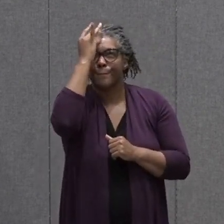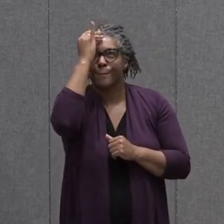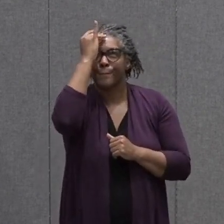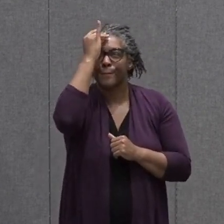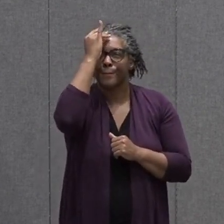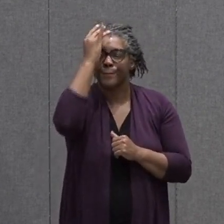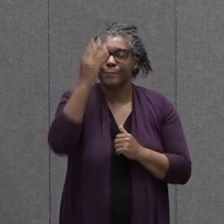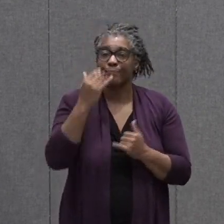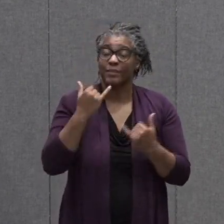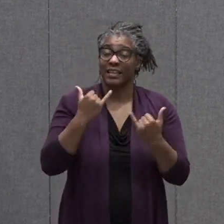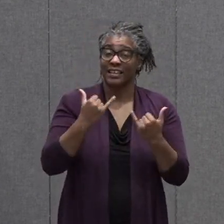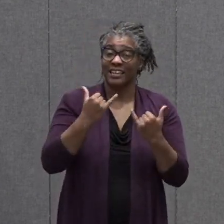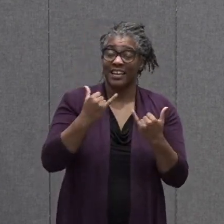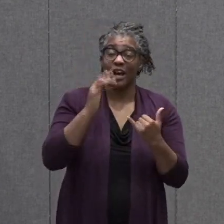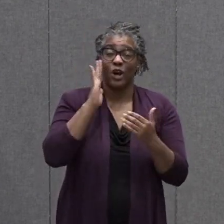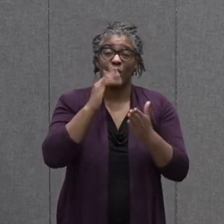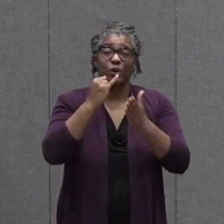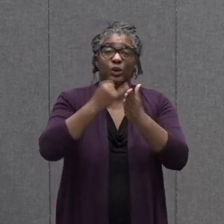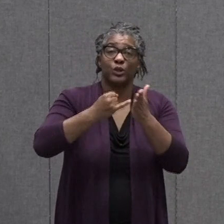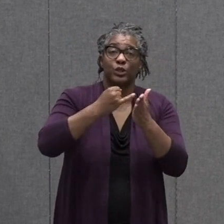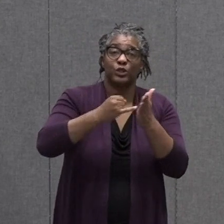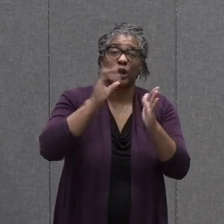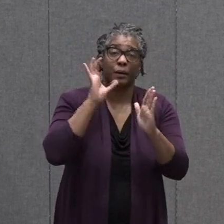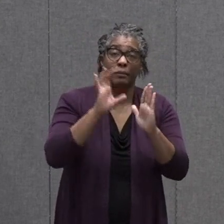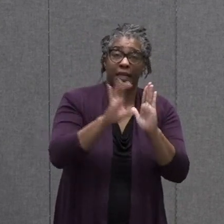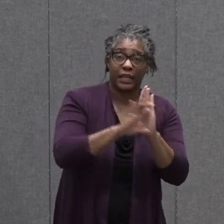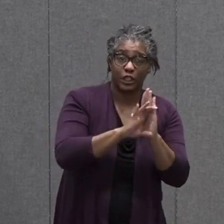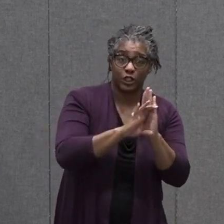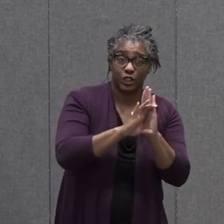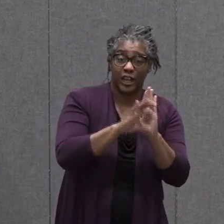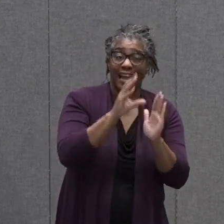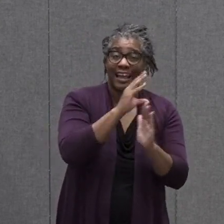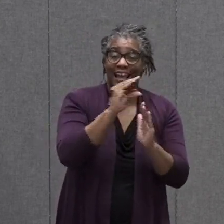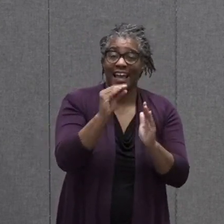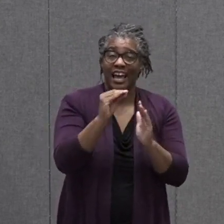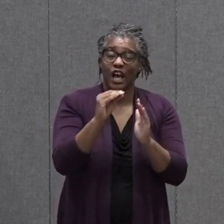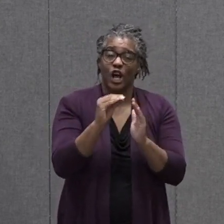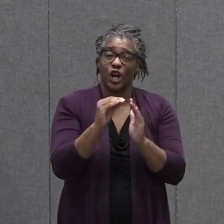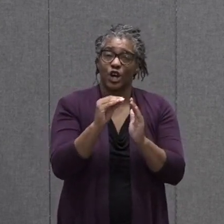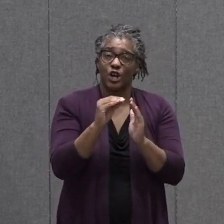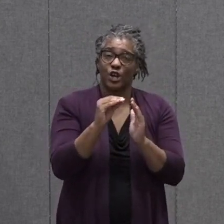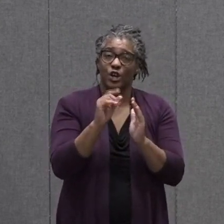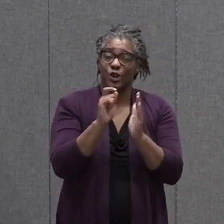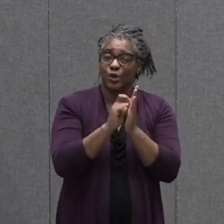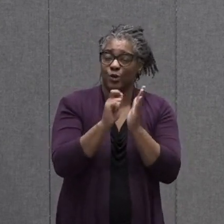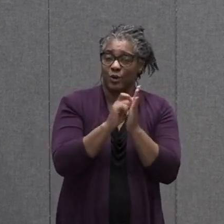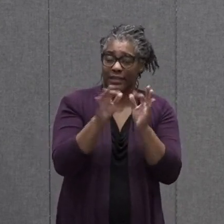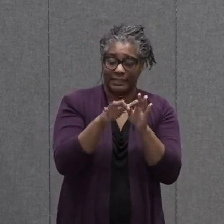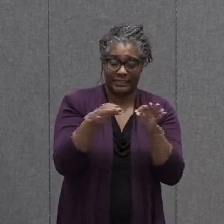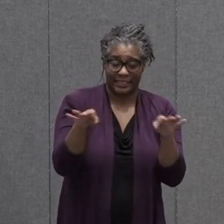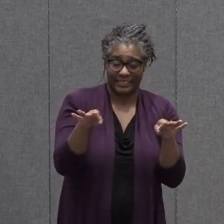and write a sentence about something that I like to play, and it goes together.